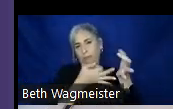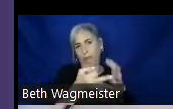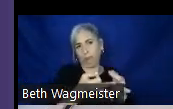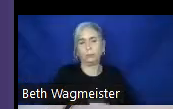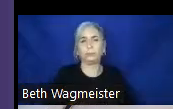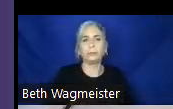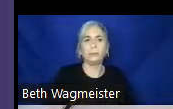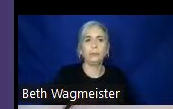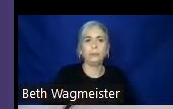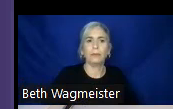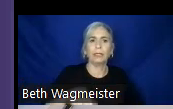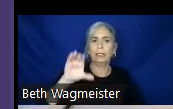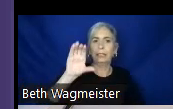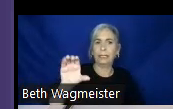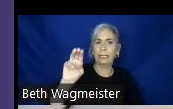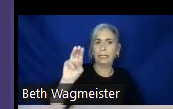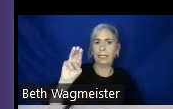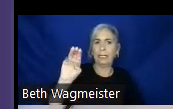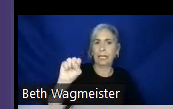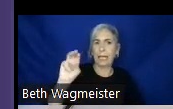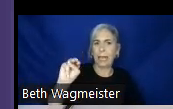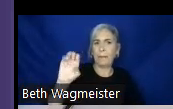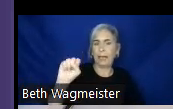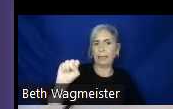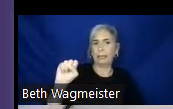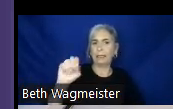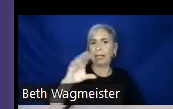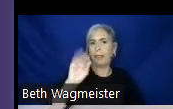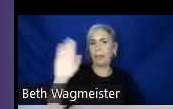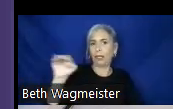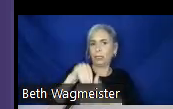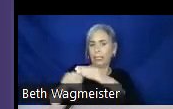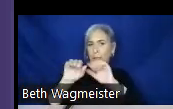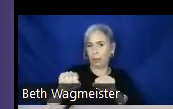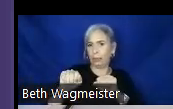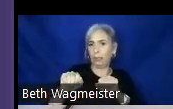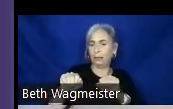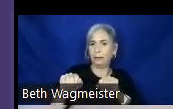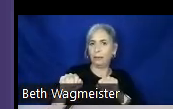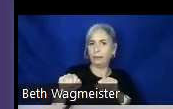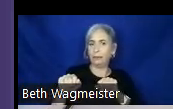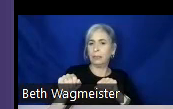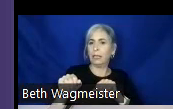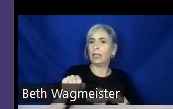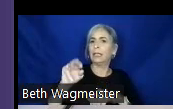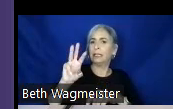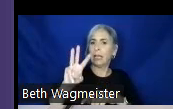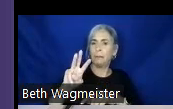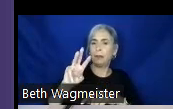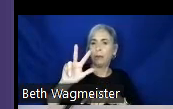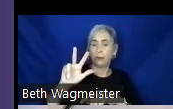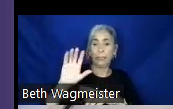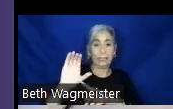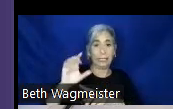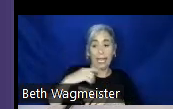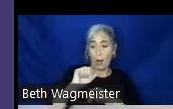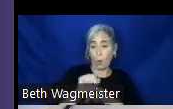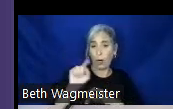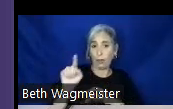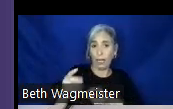Let's talk about CMSes and their accessibility. Now I work at a